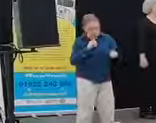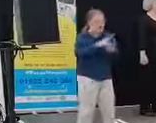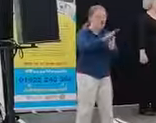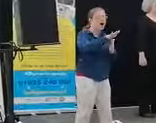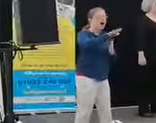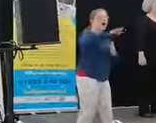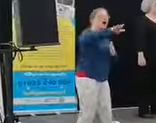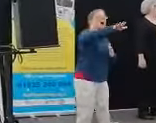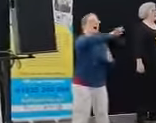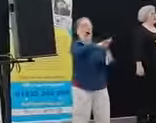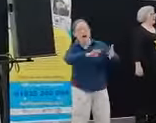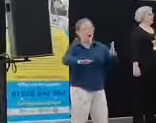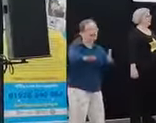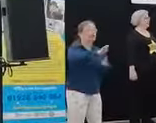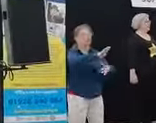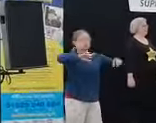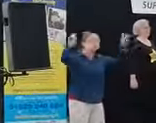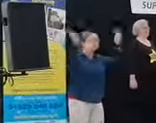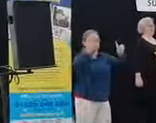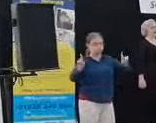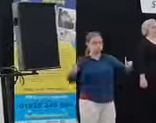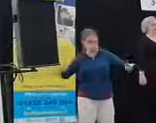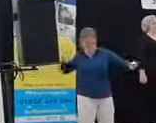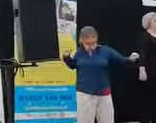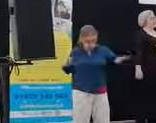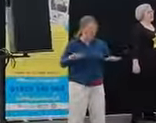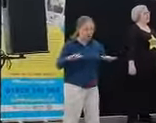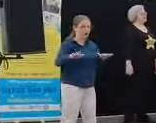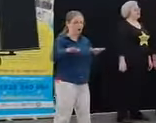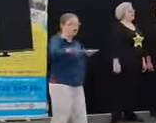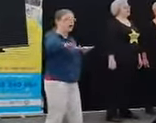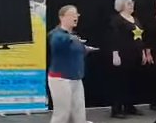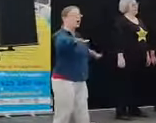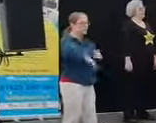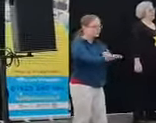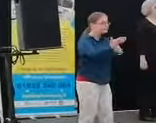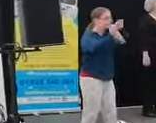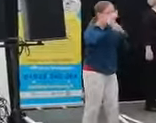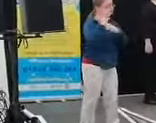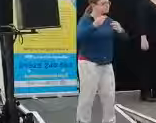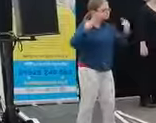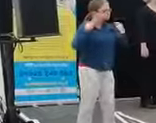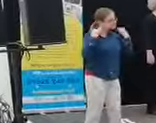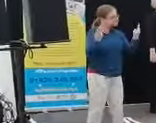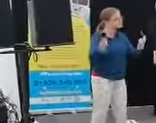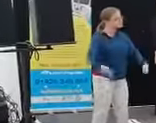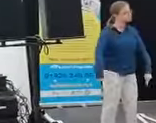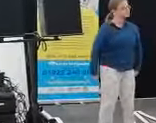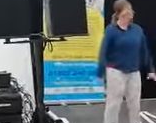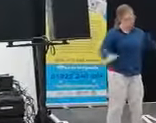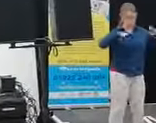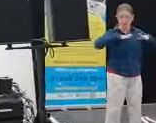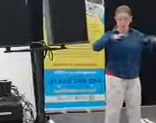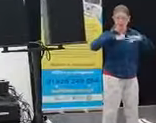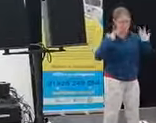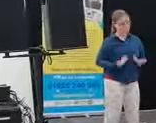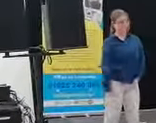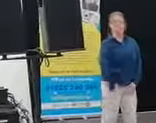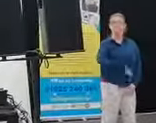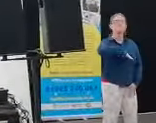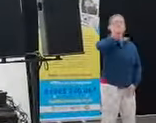Like thunder, gonna shake the ground You held me down, but I got up Get ready 'cause I've had enough